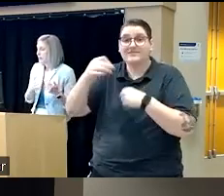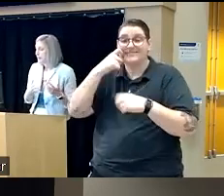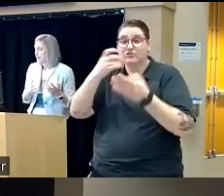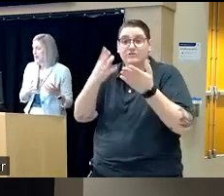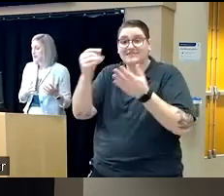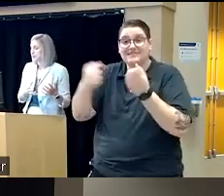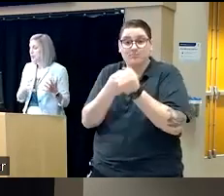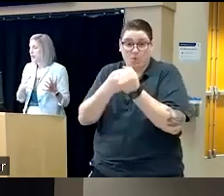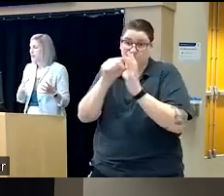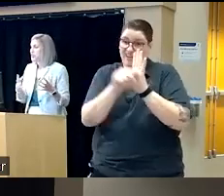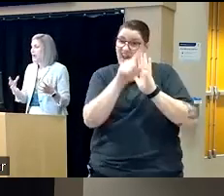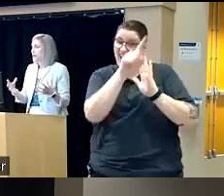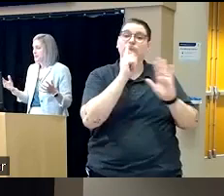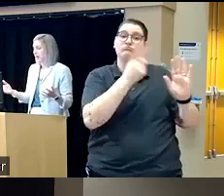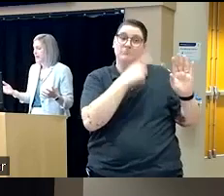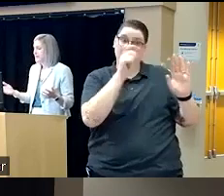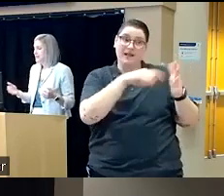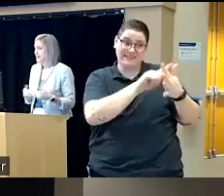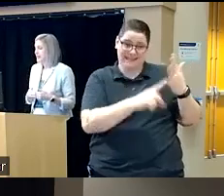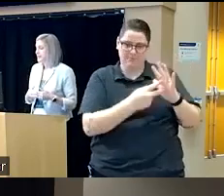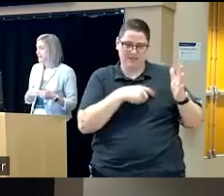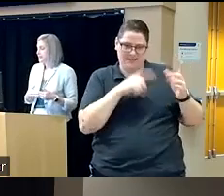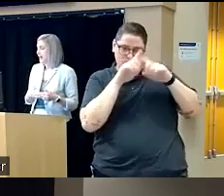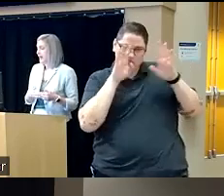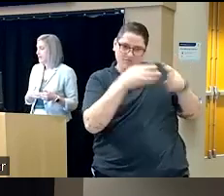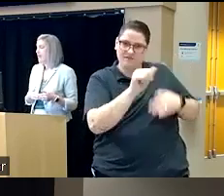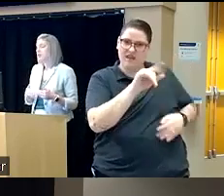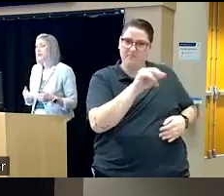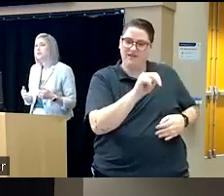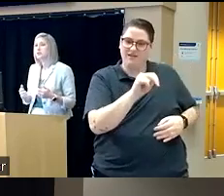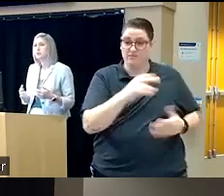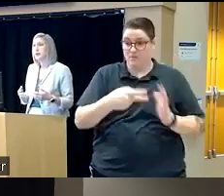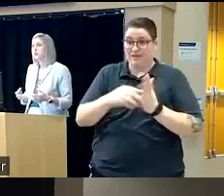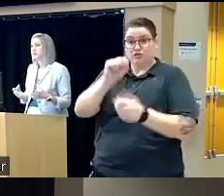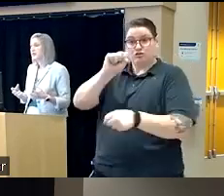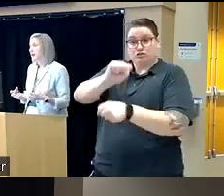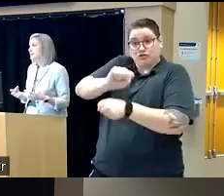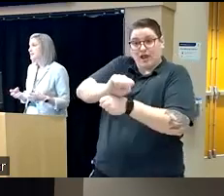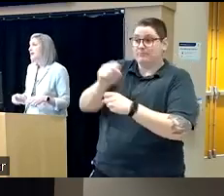um I believe that the way the job is designed it leaves little time for clinical supervisory tasks